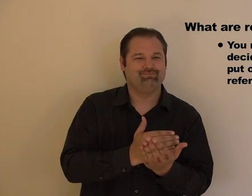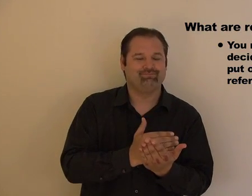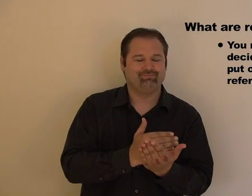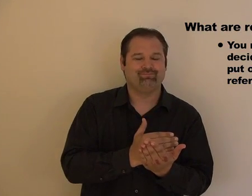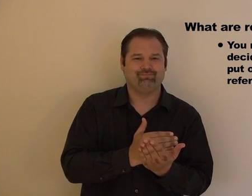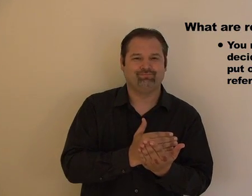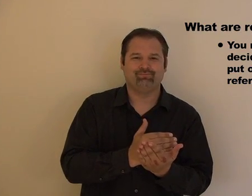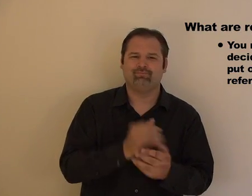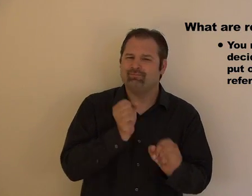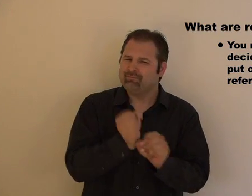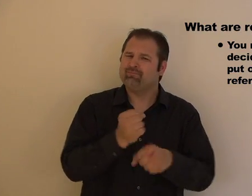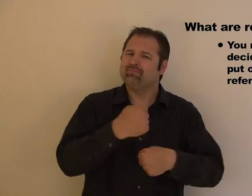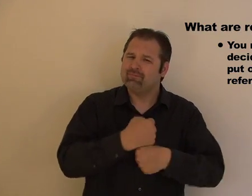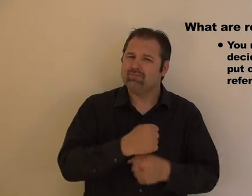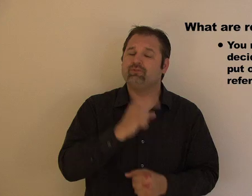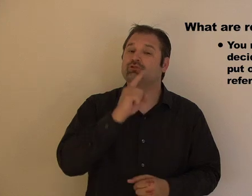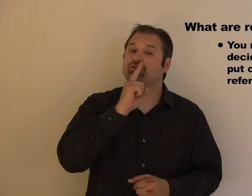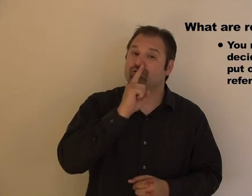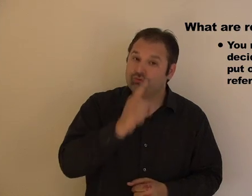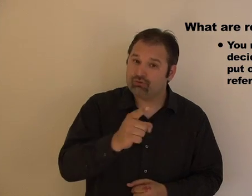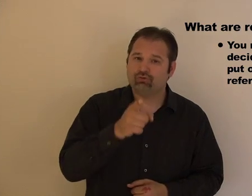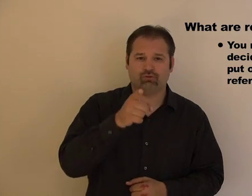your reference list before you include them.